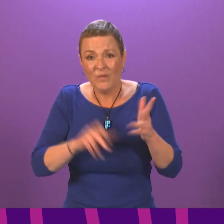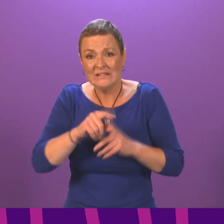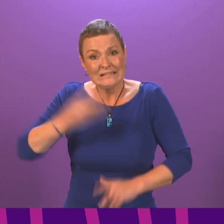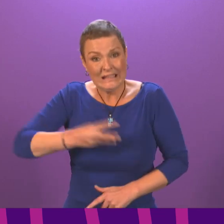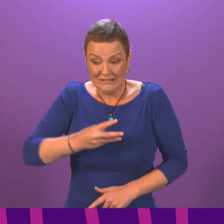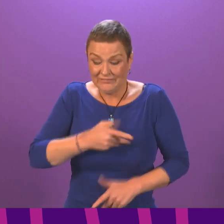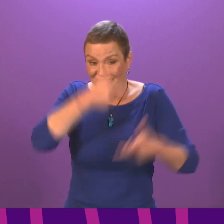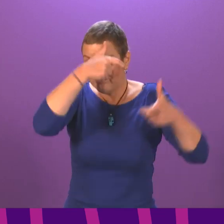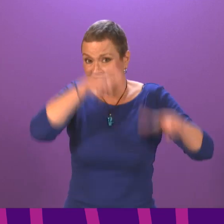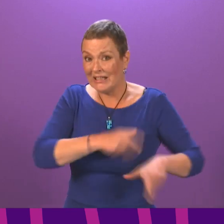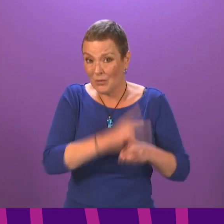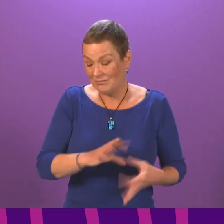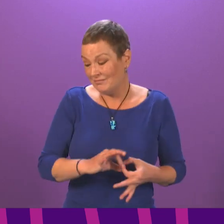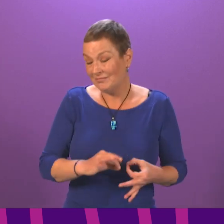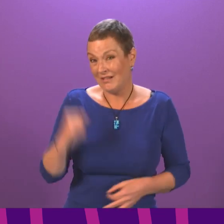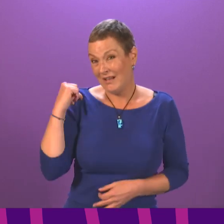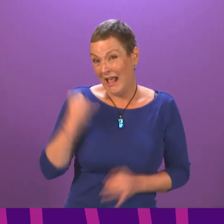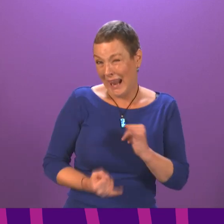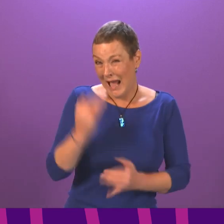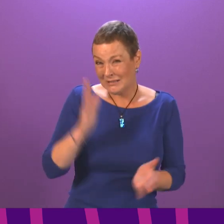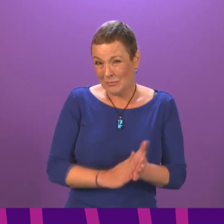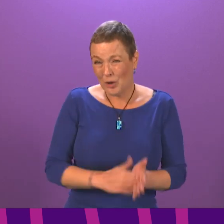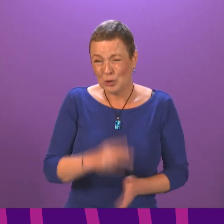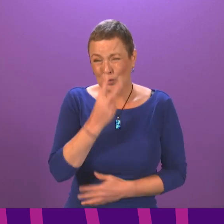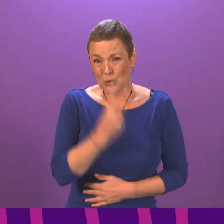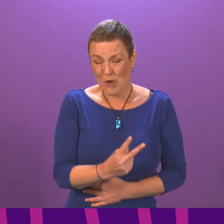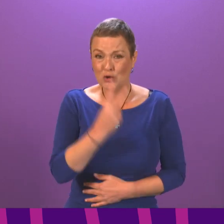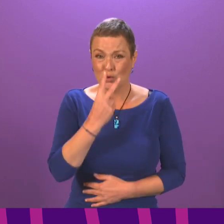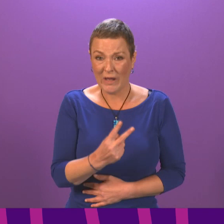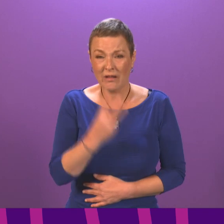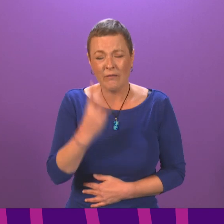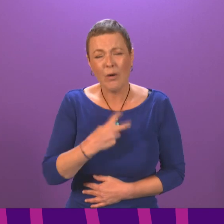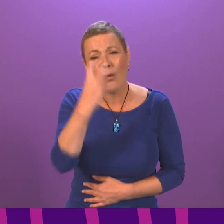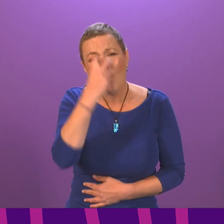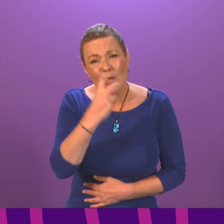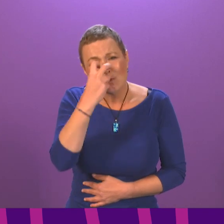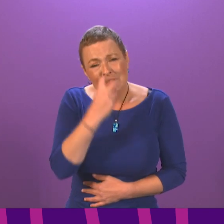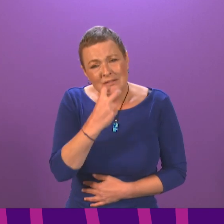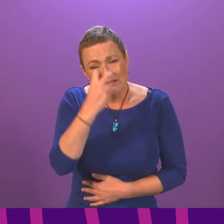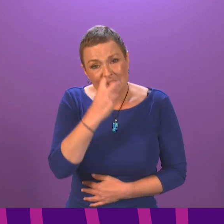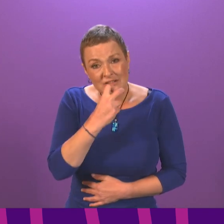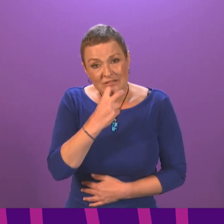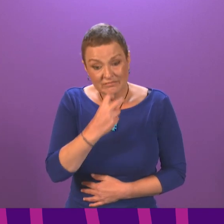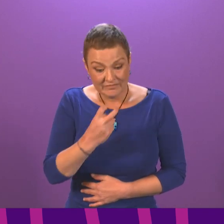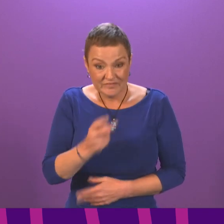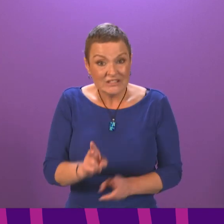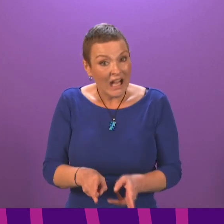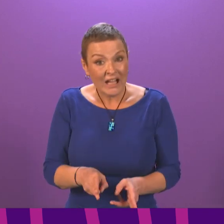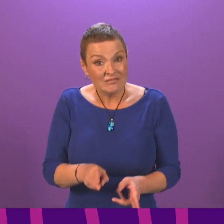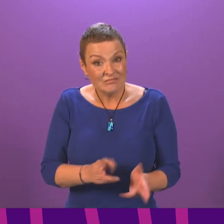past month, 223 of our oldest and frailest citizens have lost their lives to Covid in